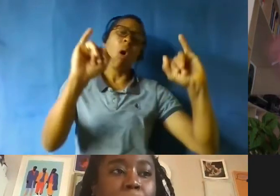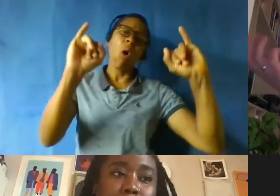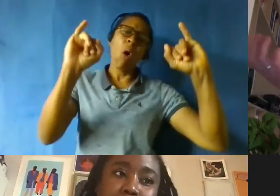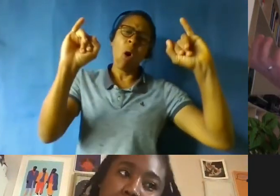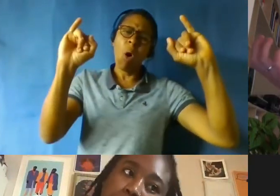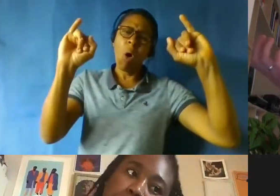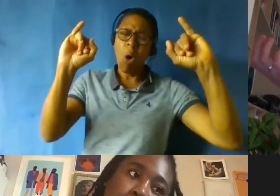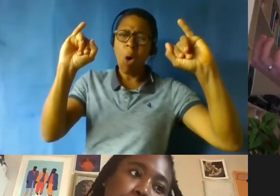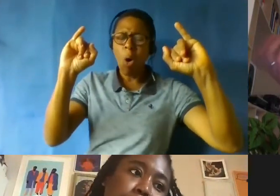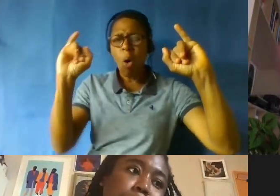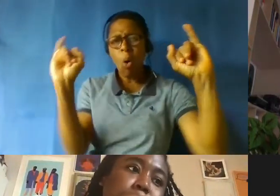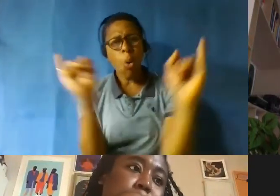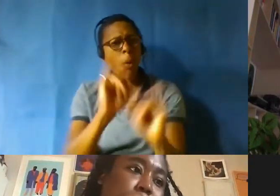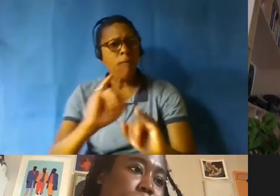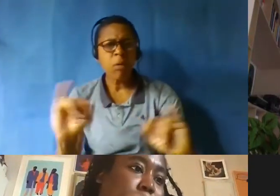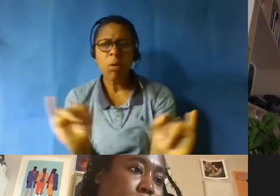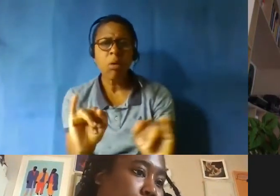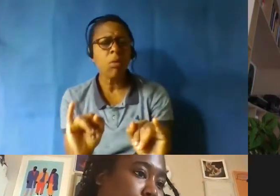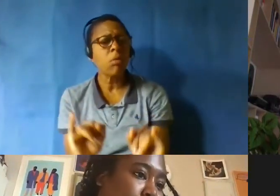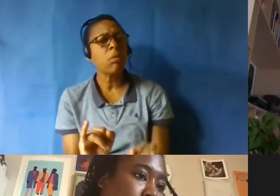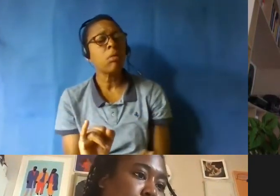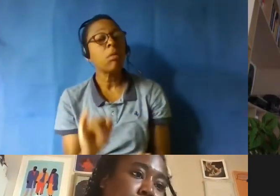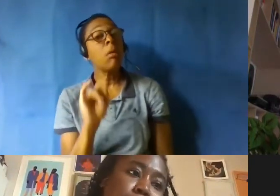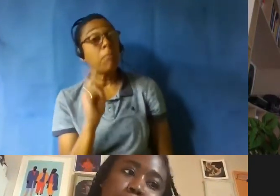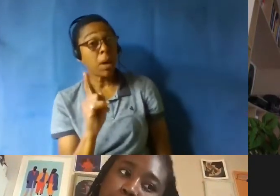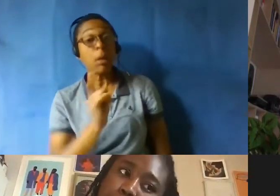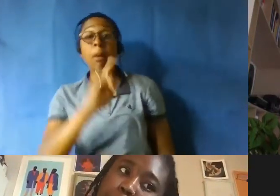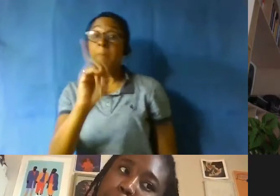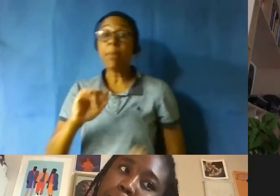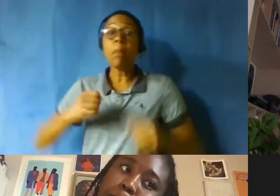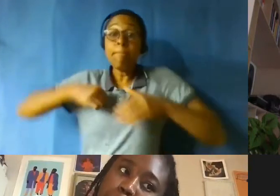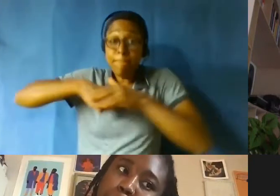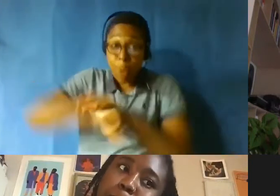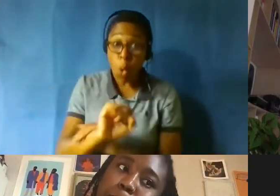anybody and people who are born with a disability there's there's not quite the